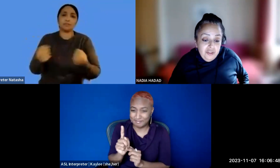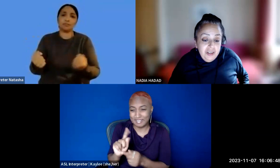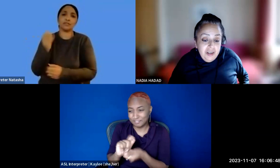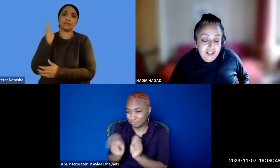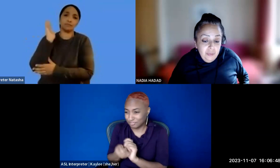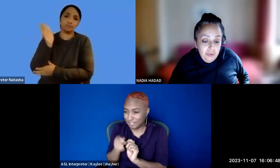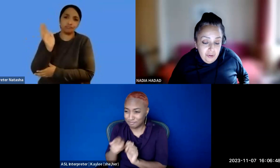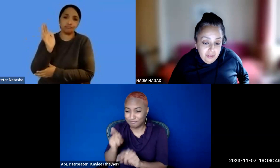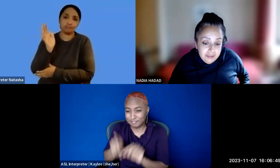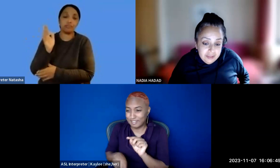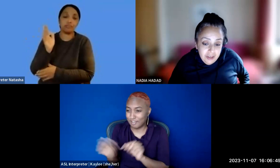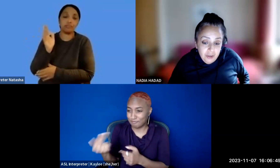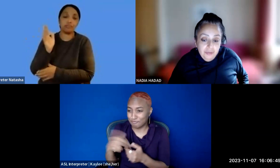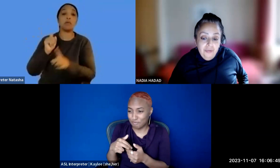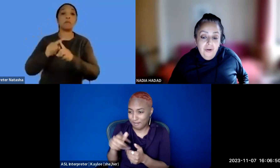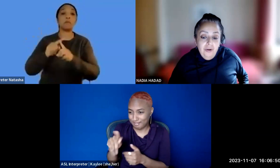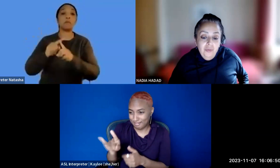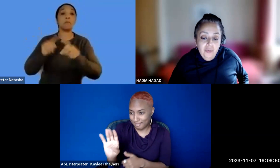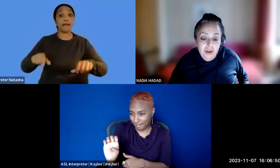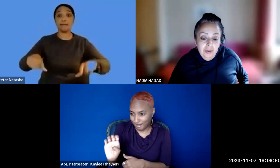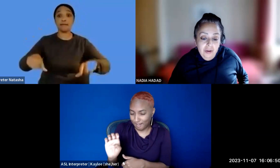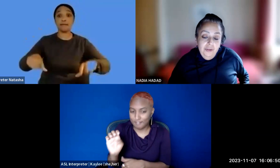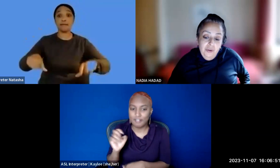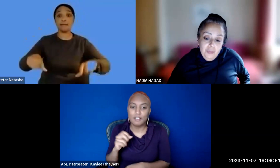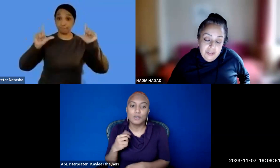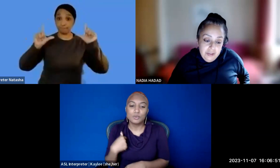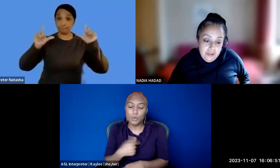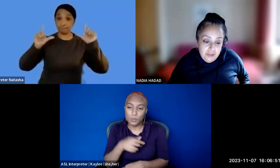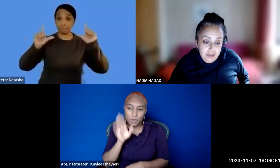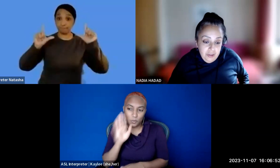But she kindly recorded the following video message.